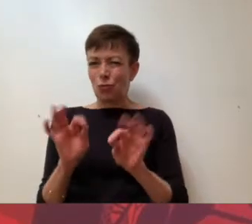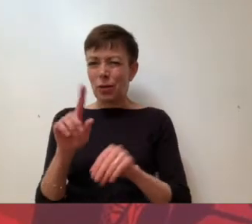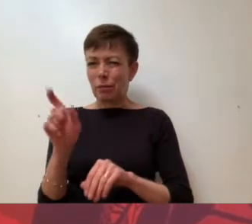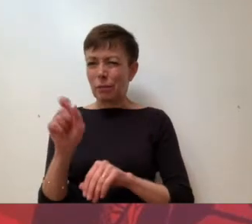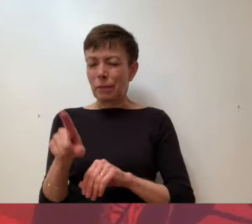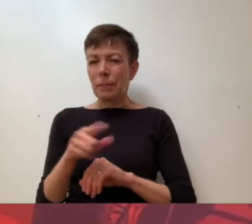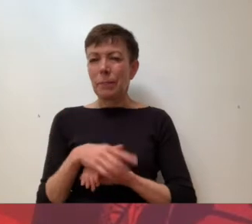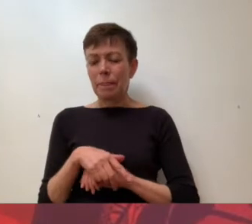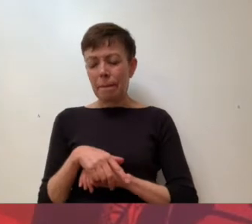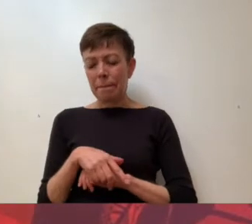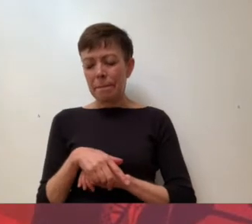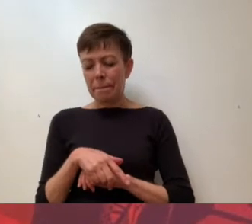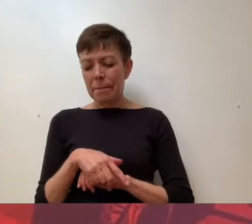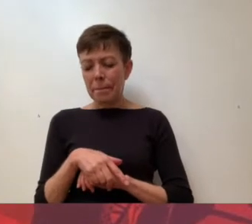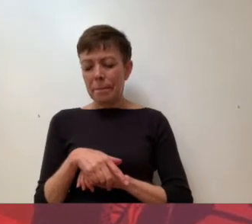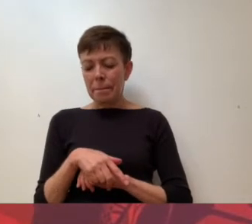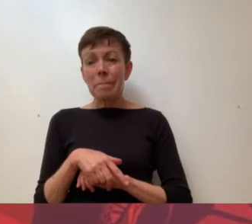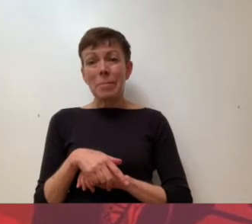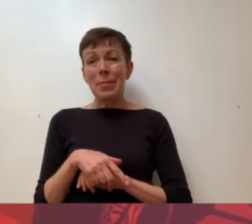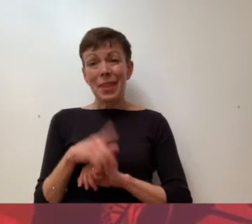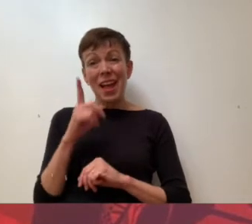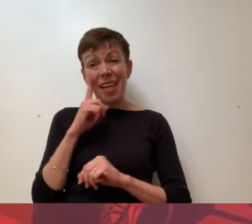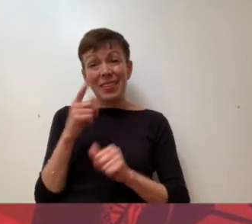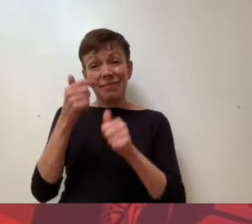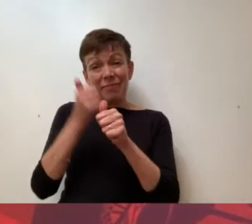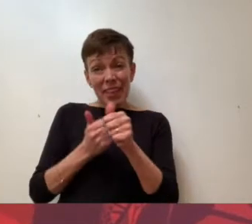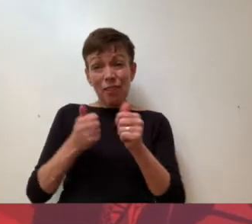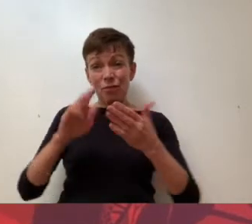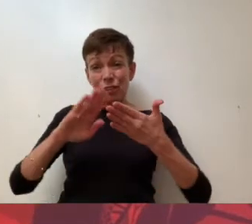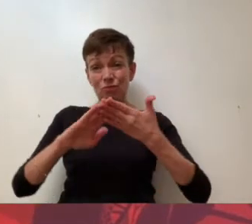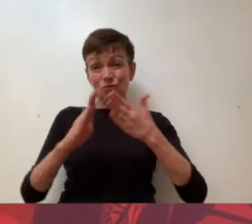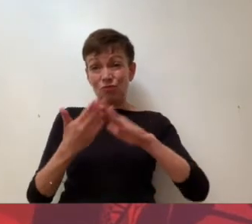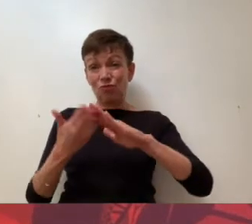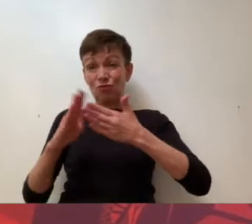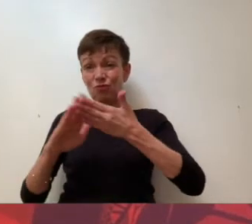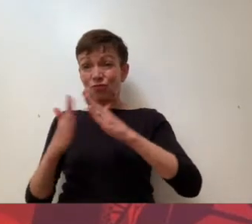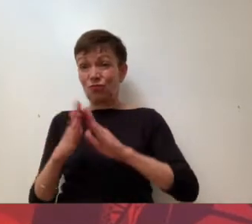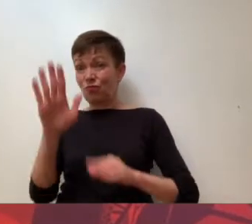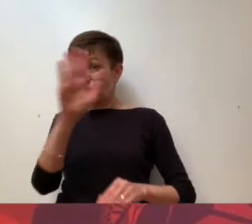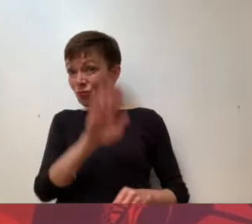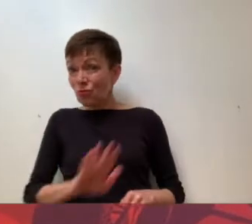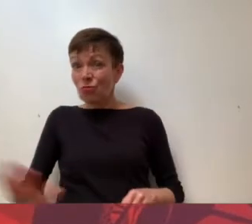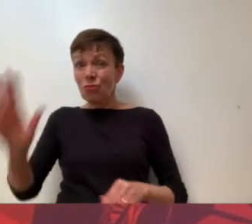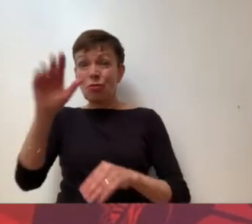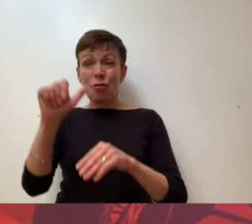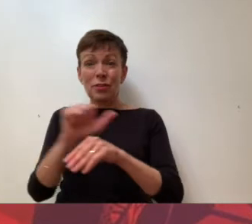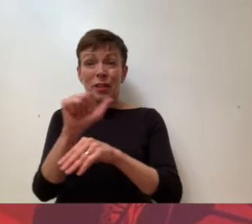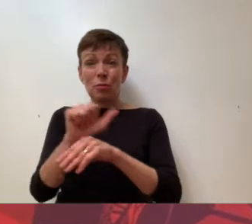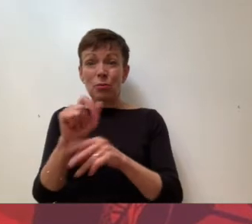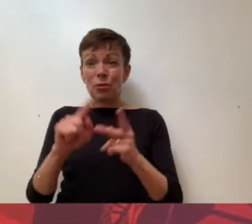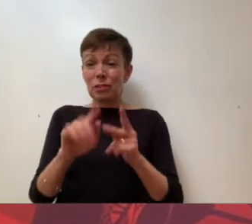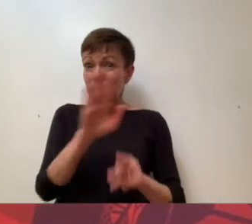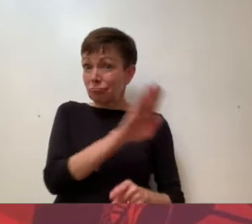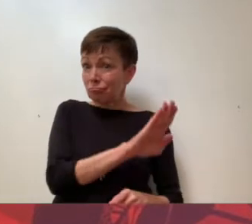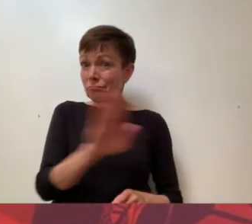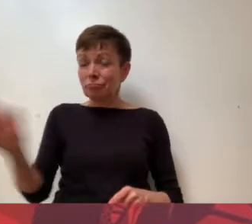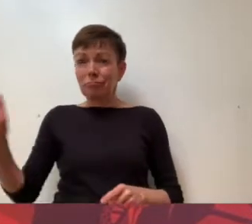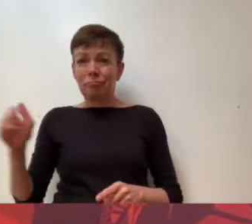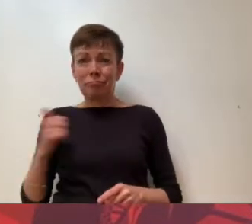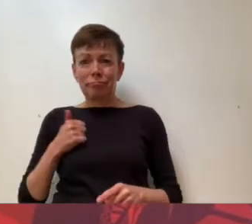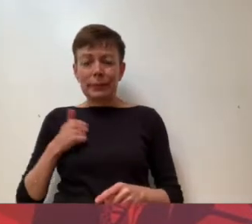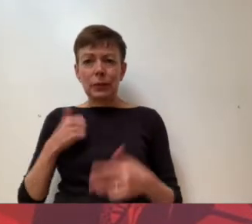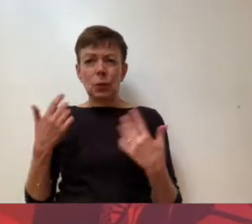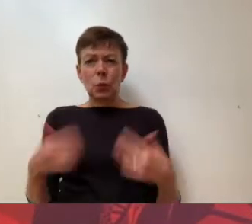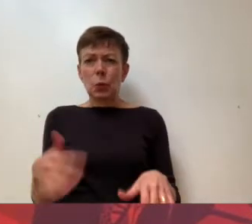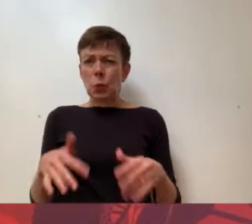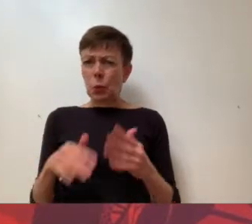challenging and it was definitely impactful to our community and to our staff.